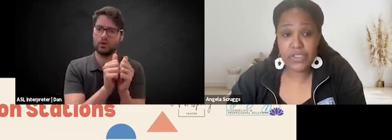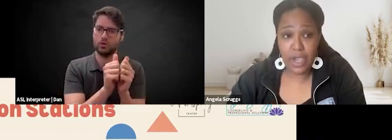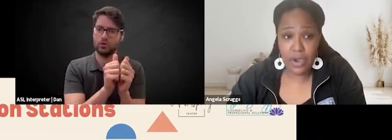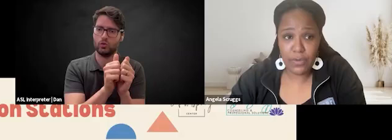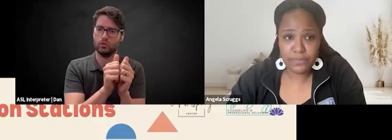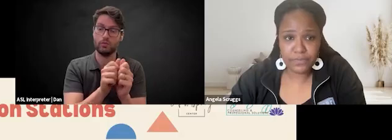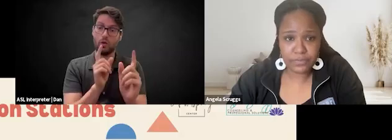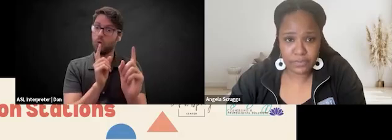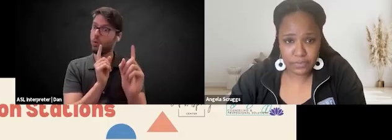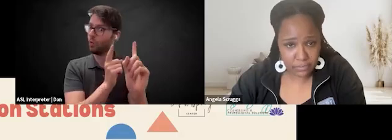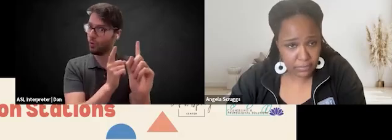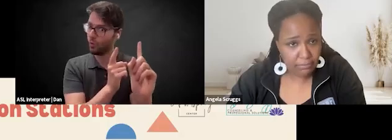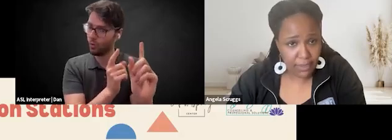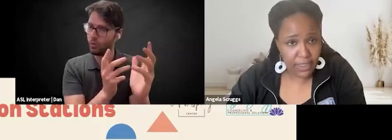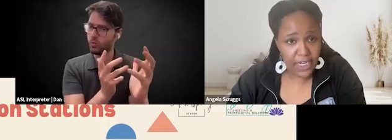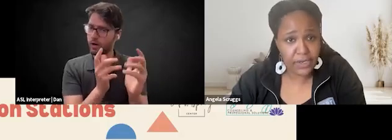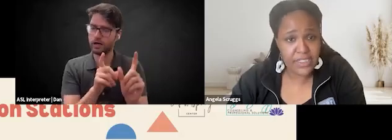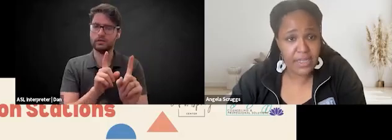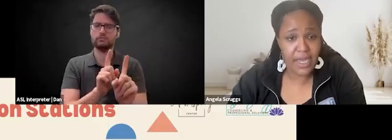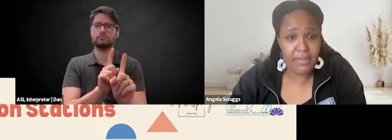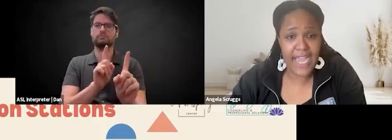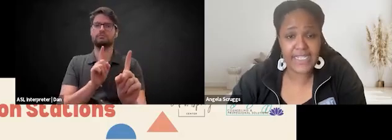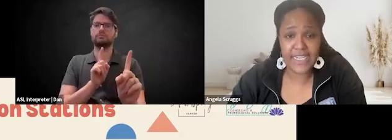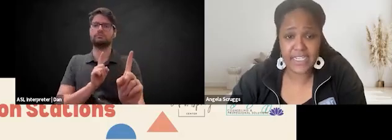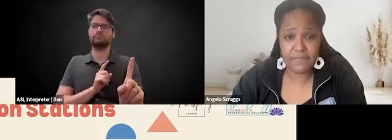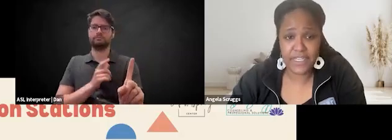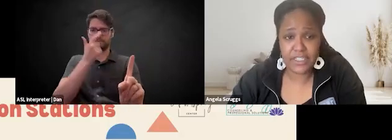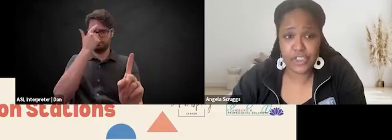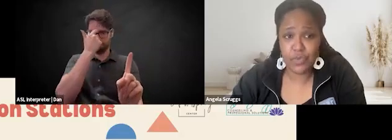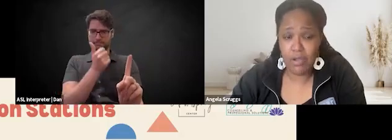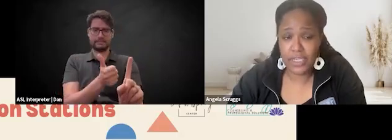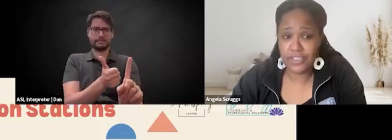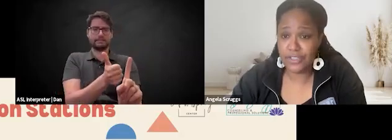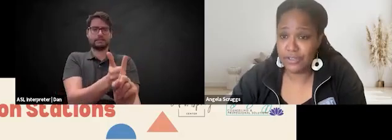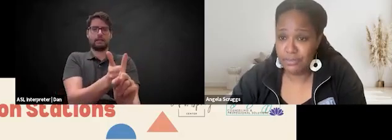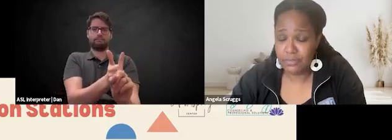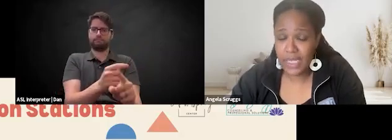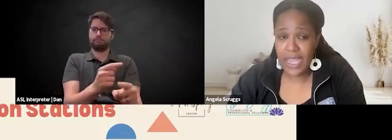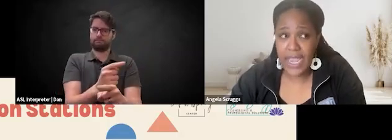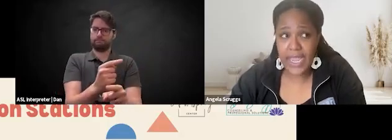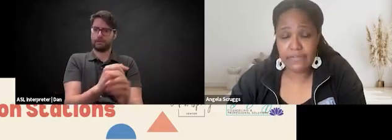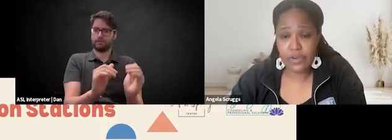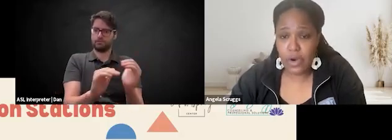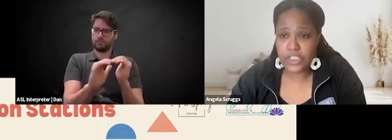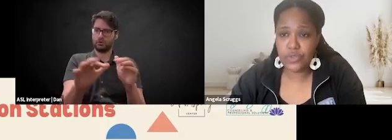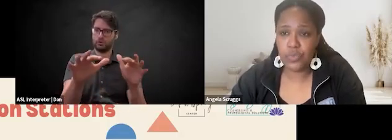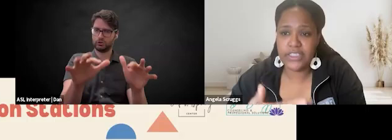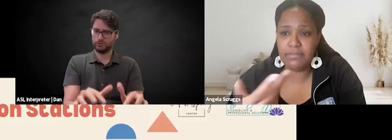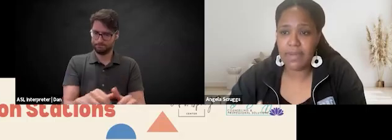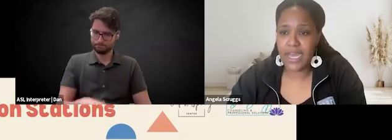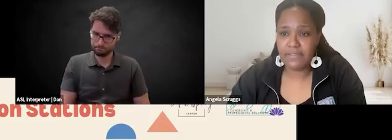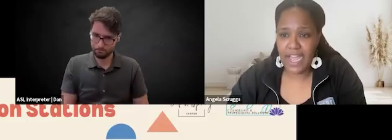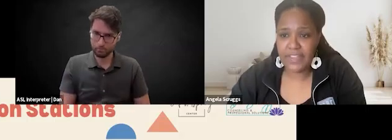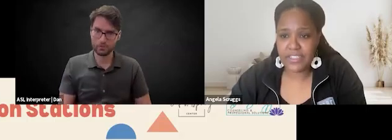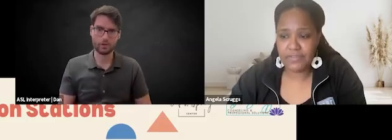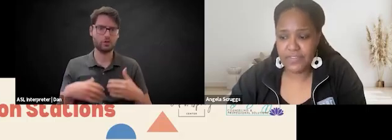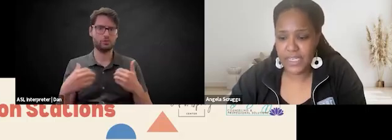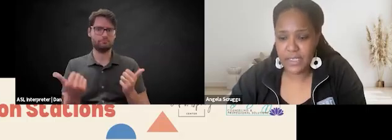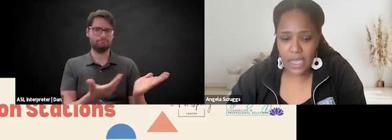So here are some, um... ideas of things that you all can do. And of course you want to modify this to fit,